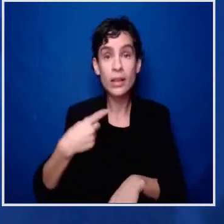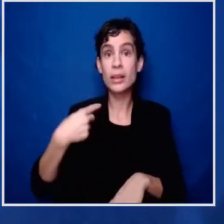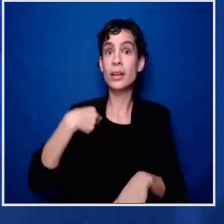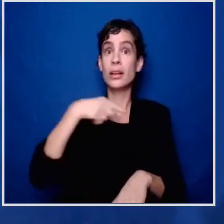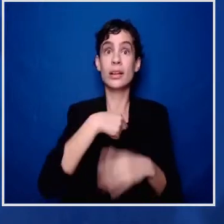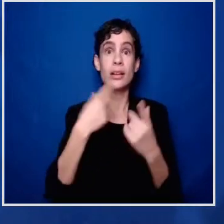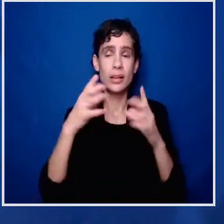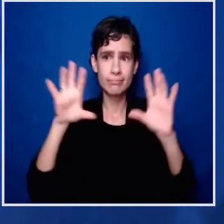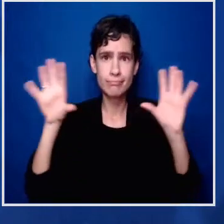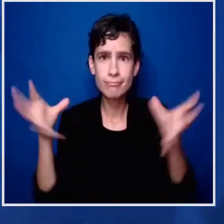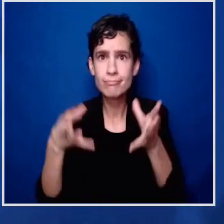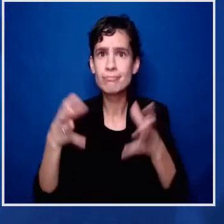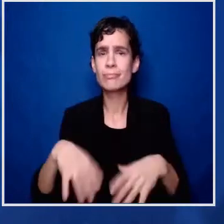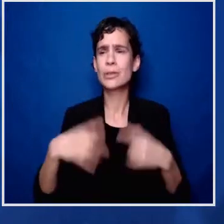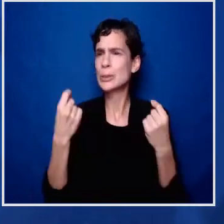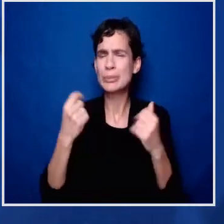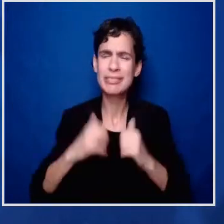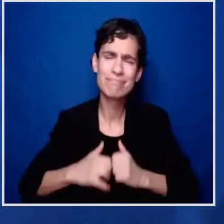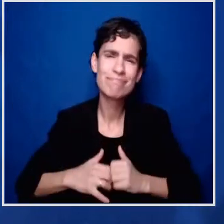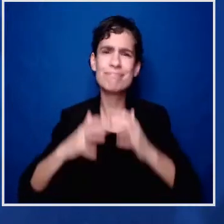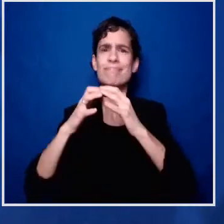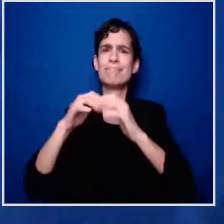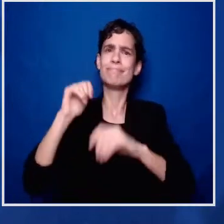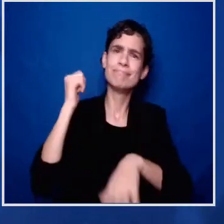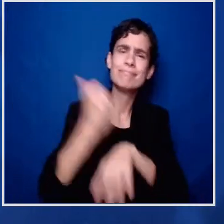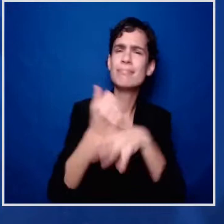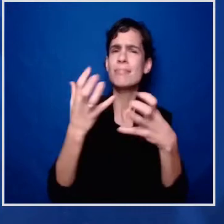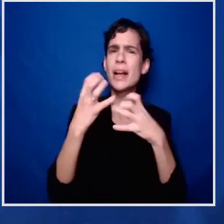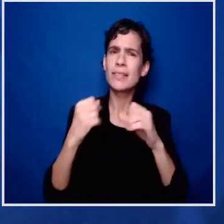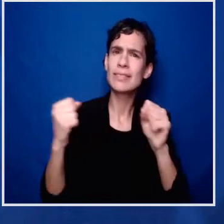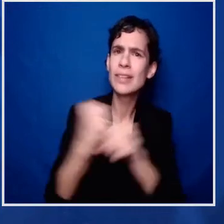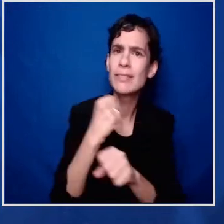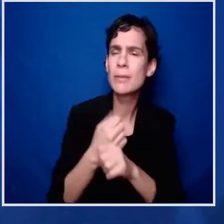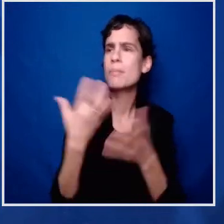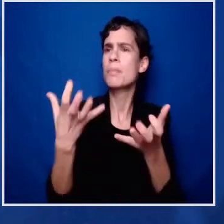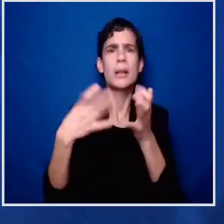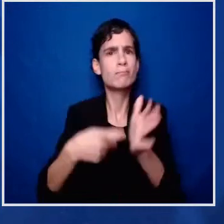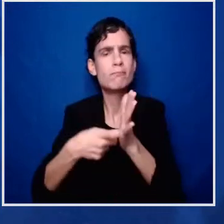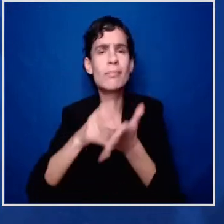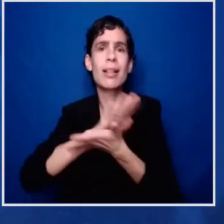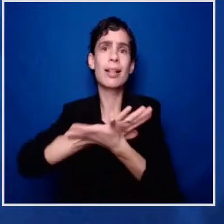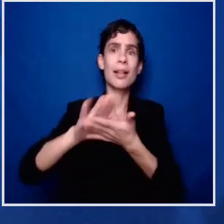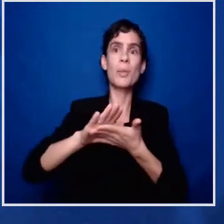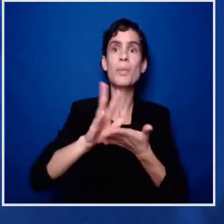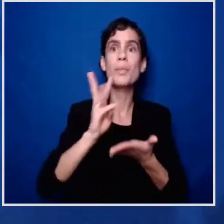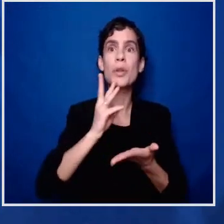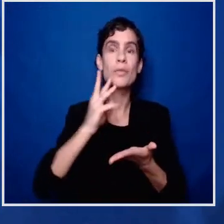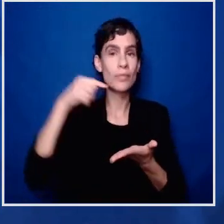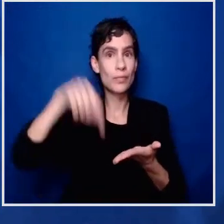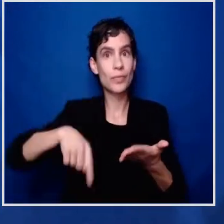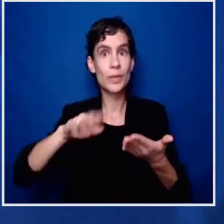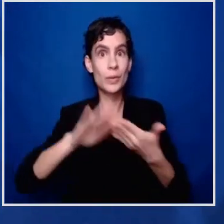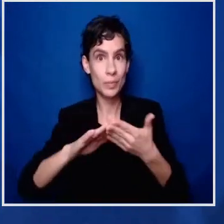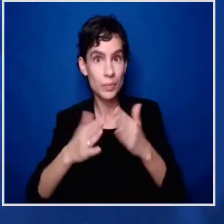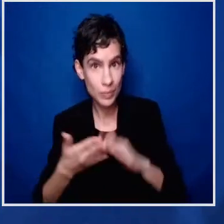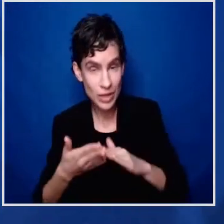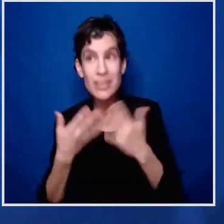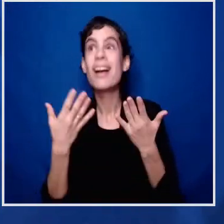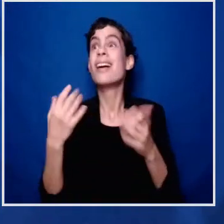SMALL INDIAN COMMUNITY, PAVED THE WAY FOR OTHER TRIBES ACROSS